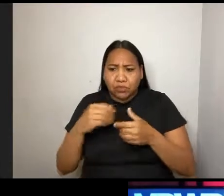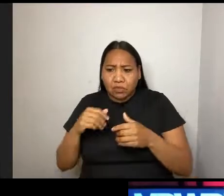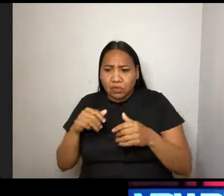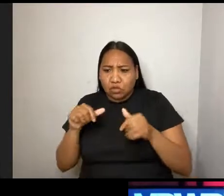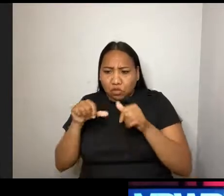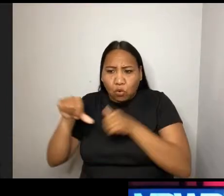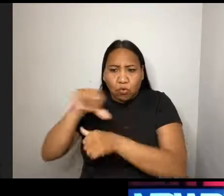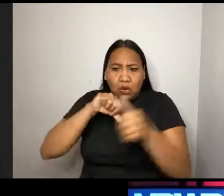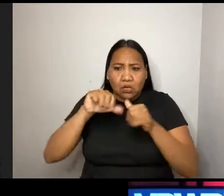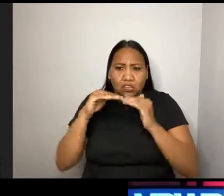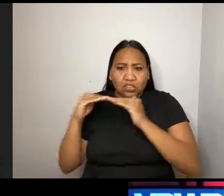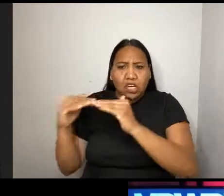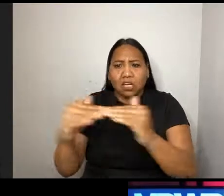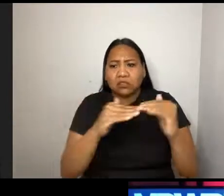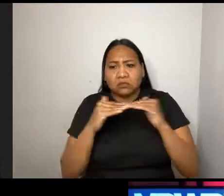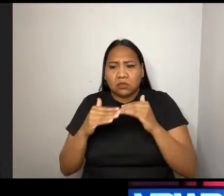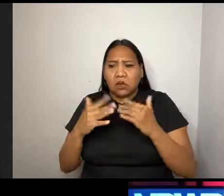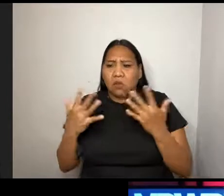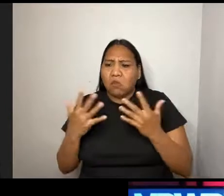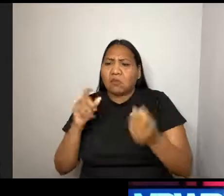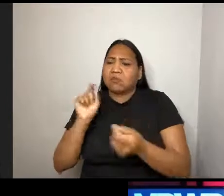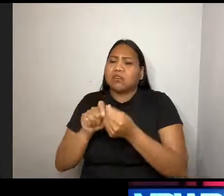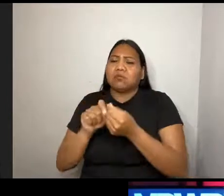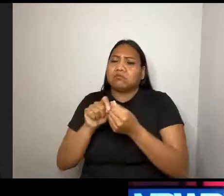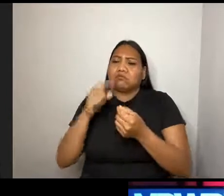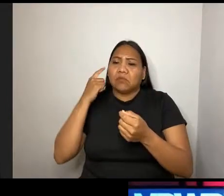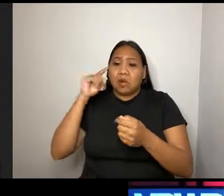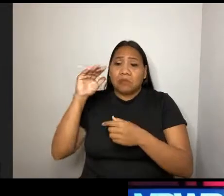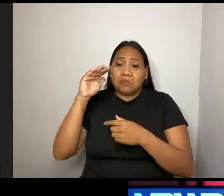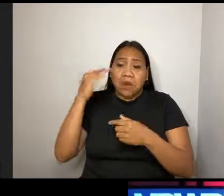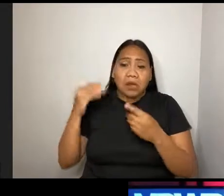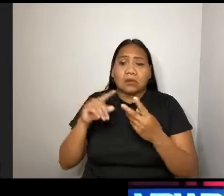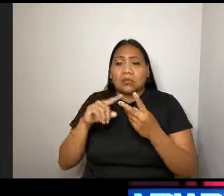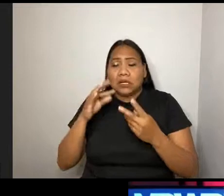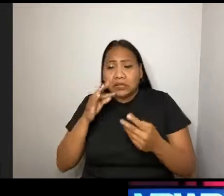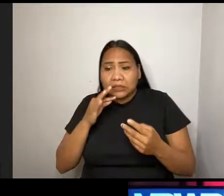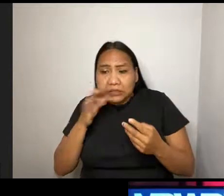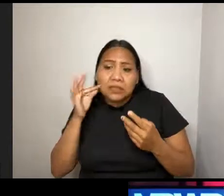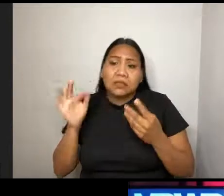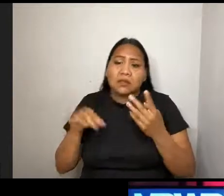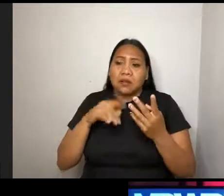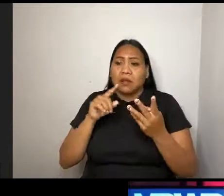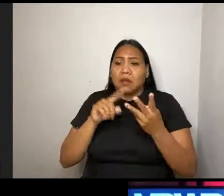Hispanic, Asian Pacific, Indigenous and Native American experiences? I want to say why Two